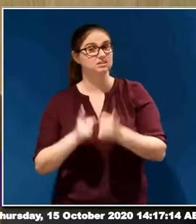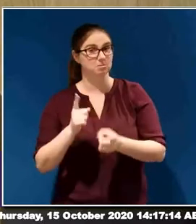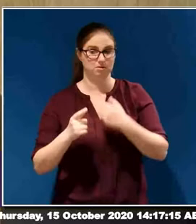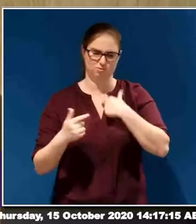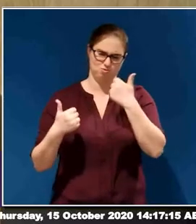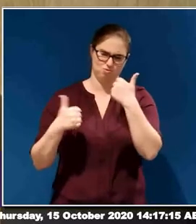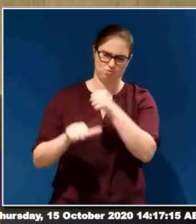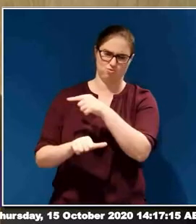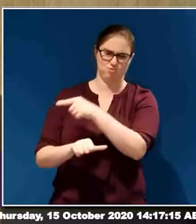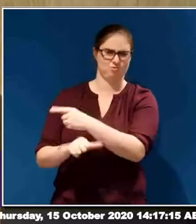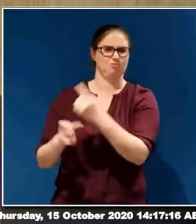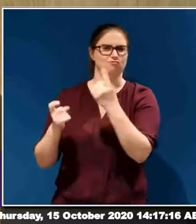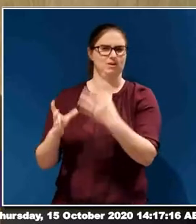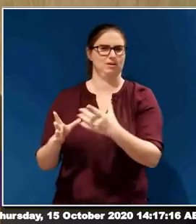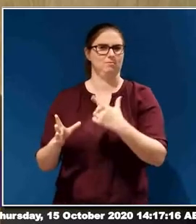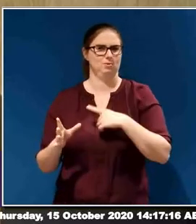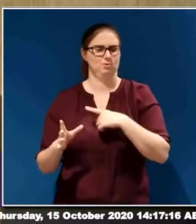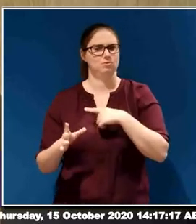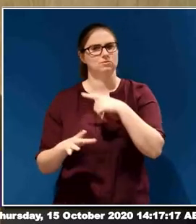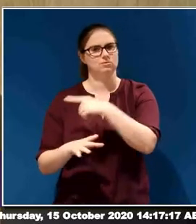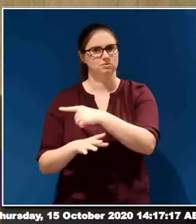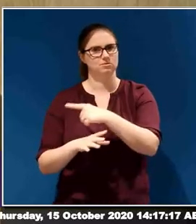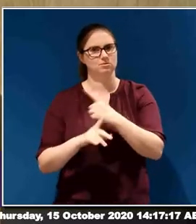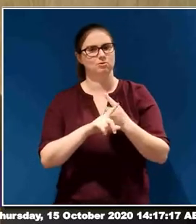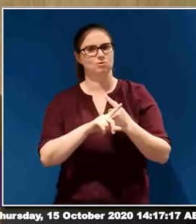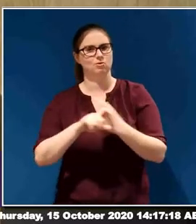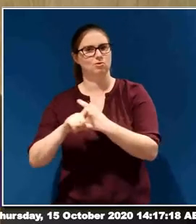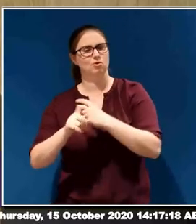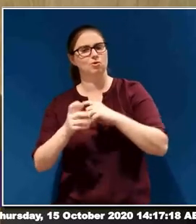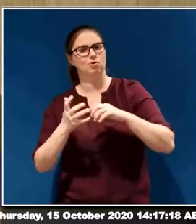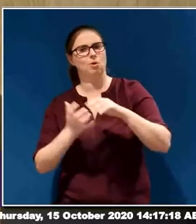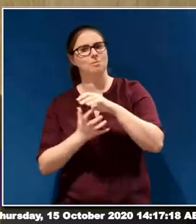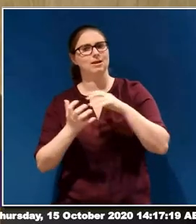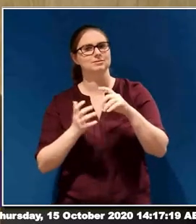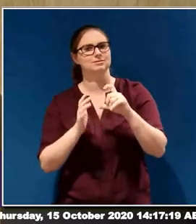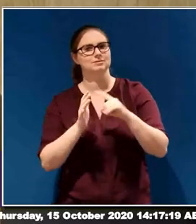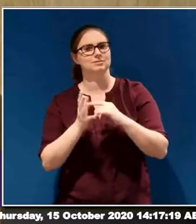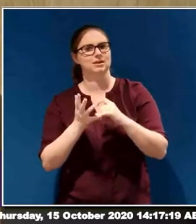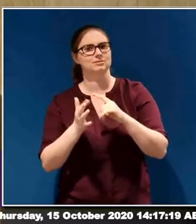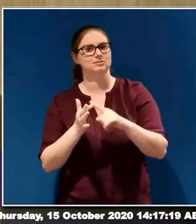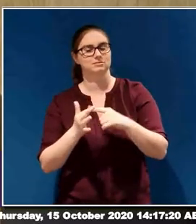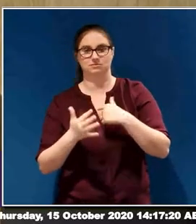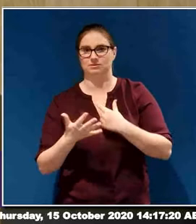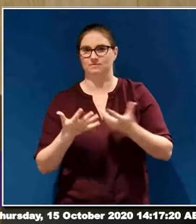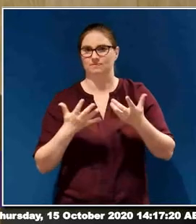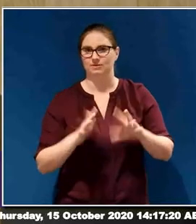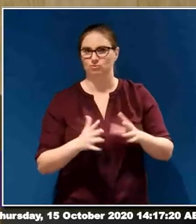and I'd been involved in talking with guidance officers about them in their supervision.